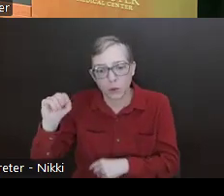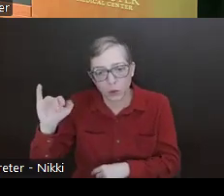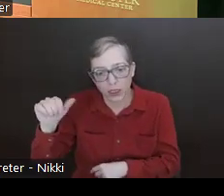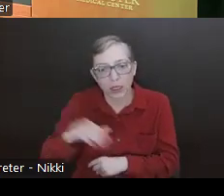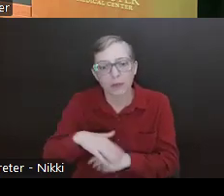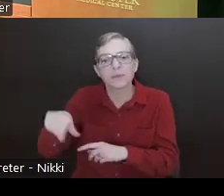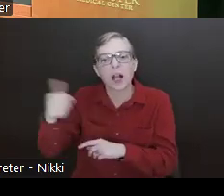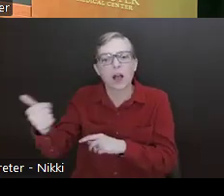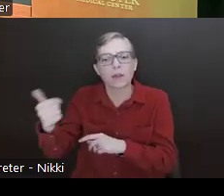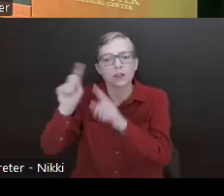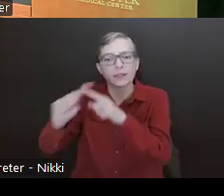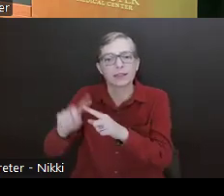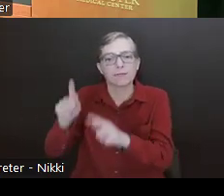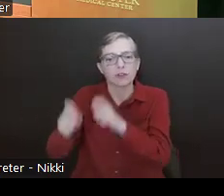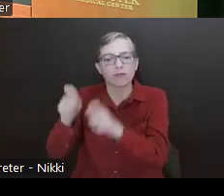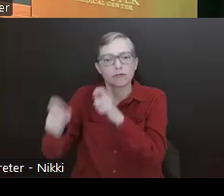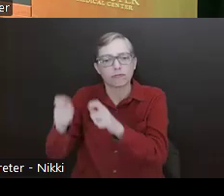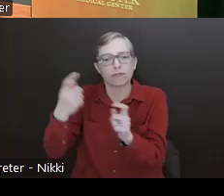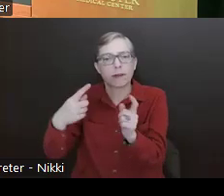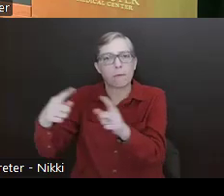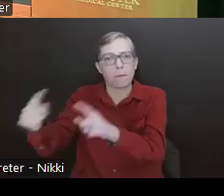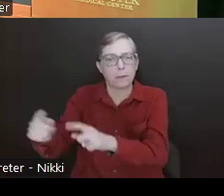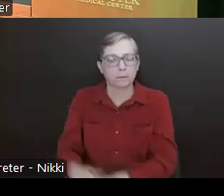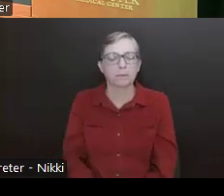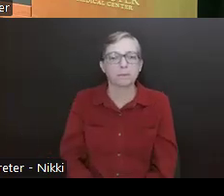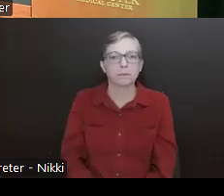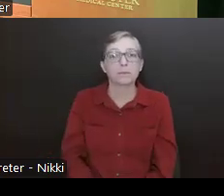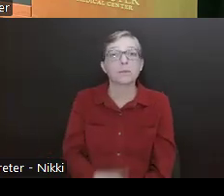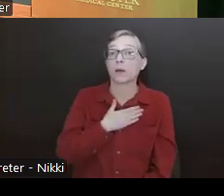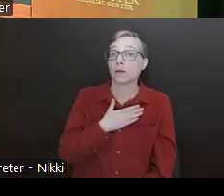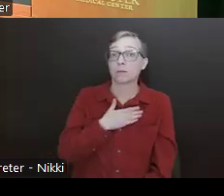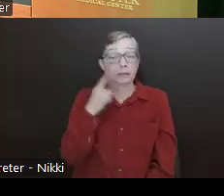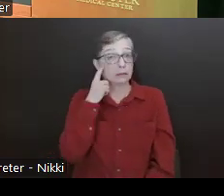of across the board and so my suspicion is really that in a lot of these heart failure studies we're